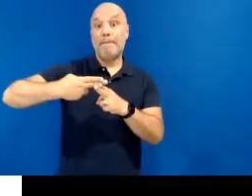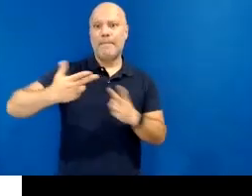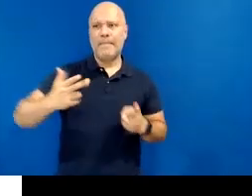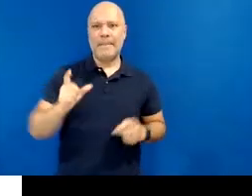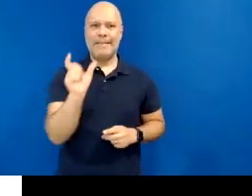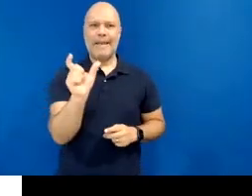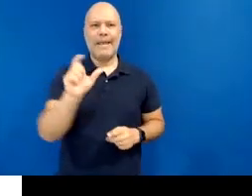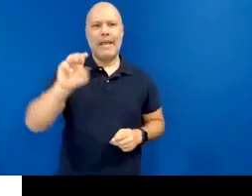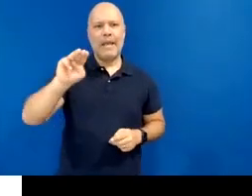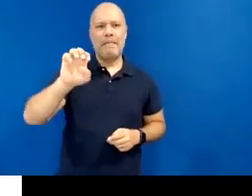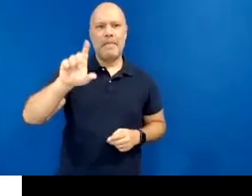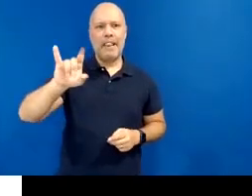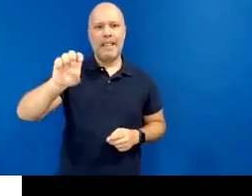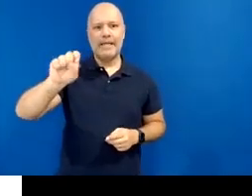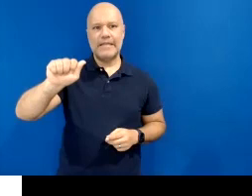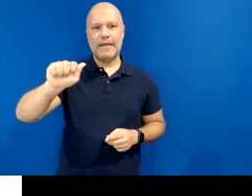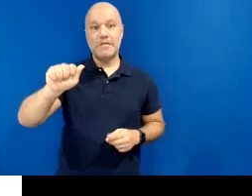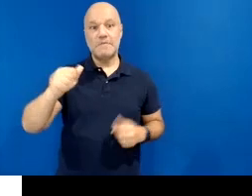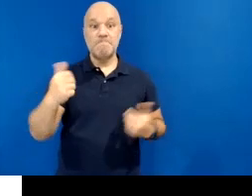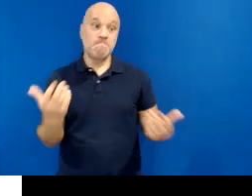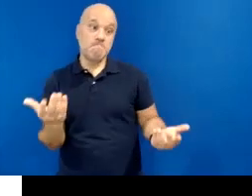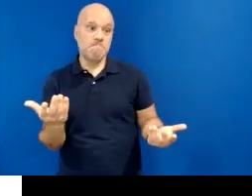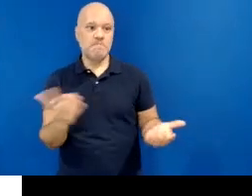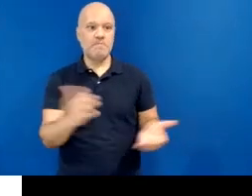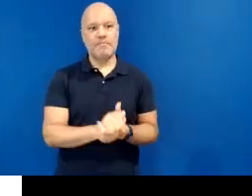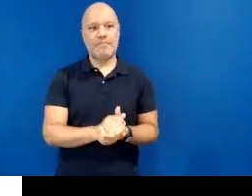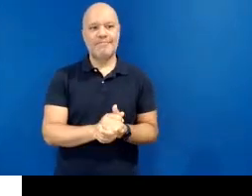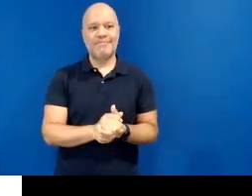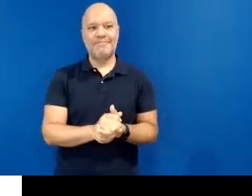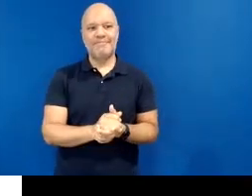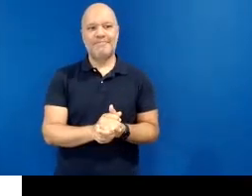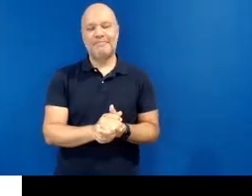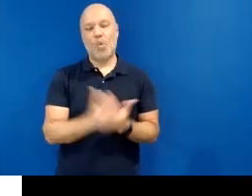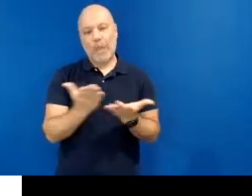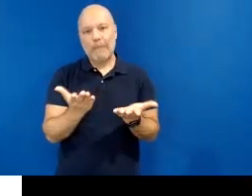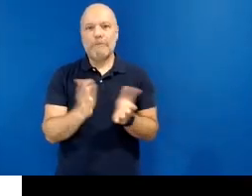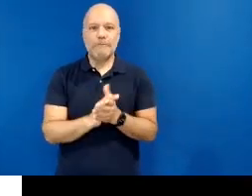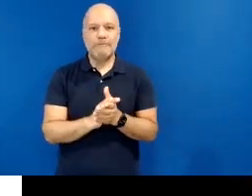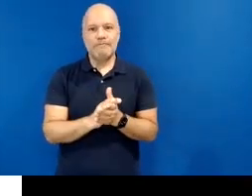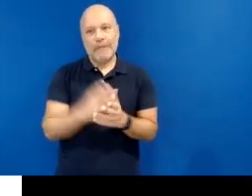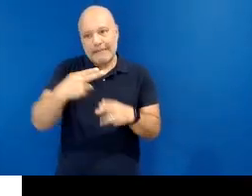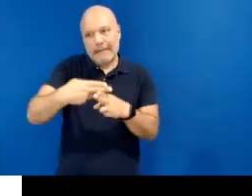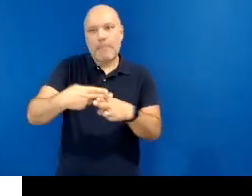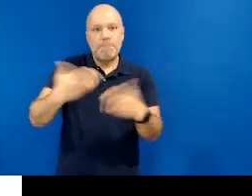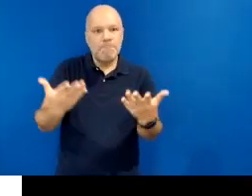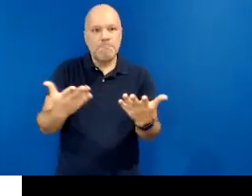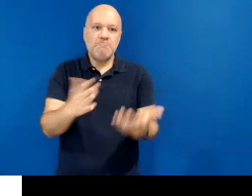Maybe you've heard that before, Melissa. Okay, That's a name. It's a nice name, right?